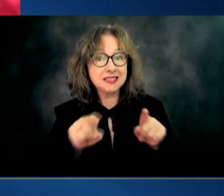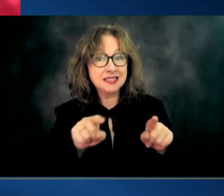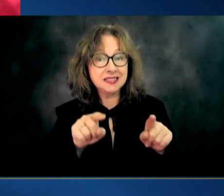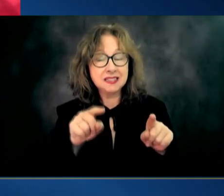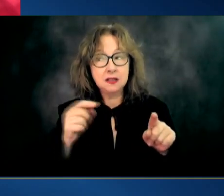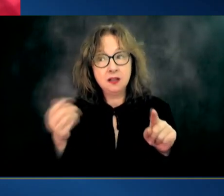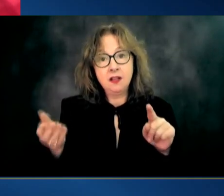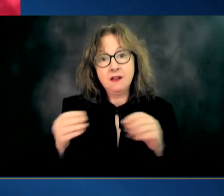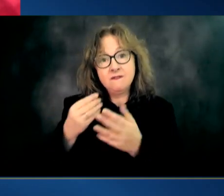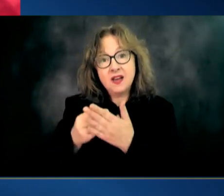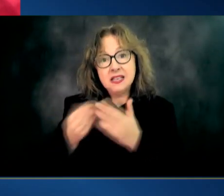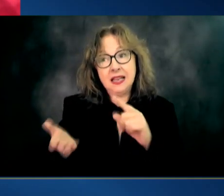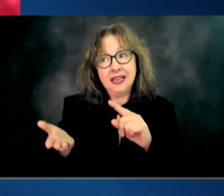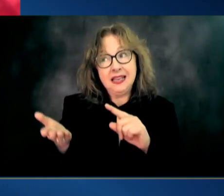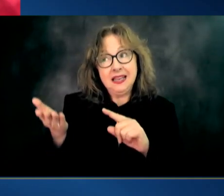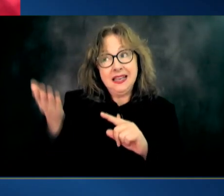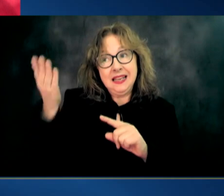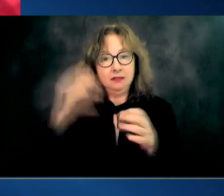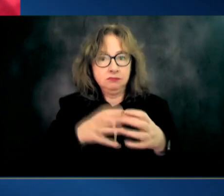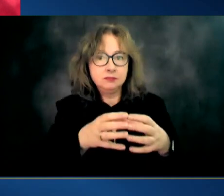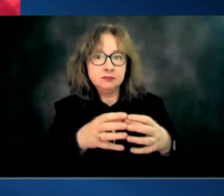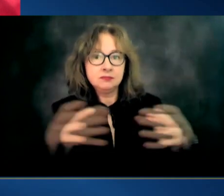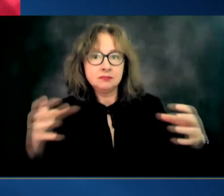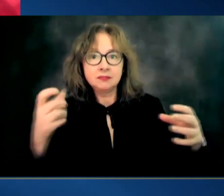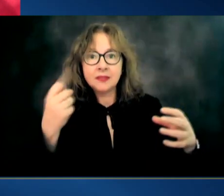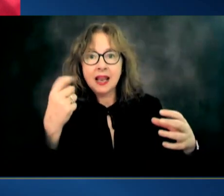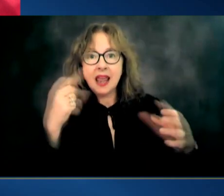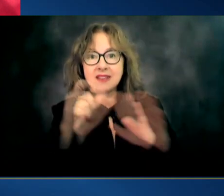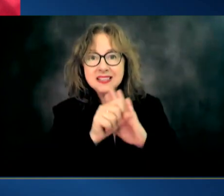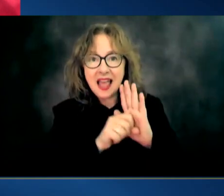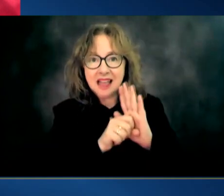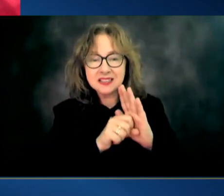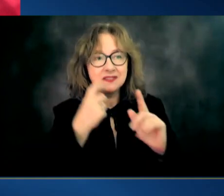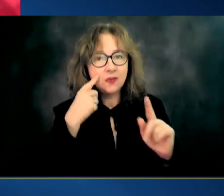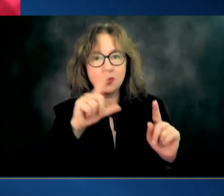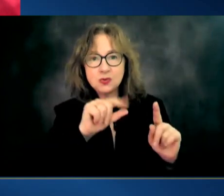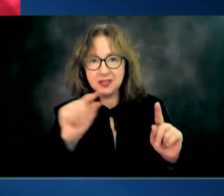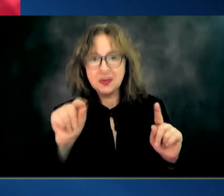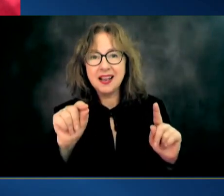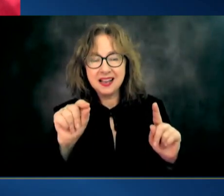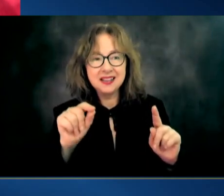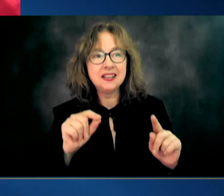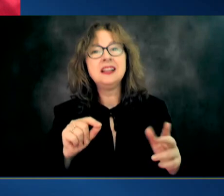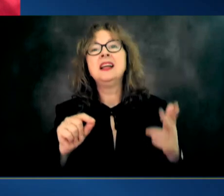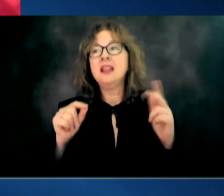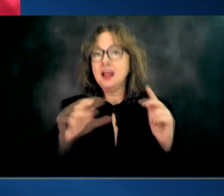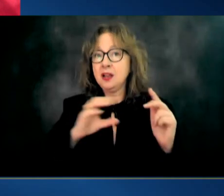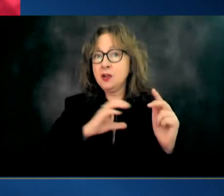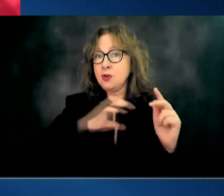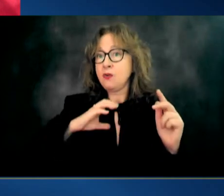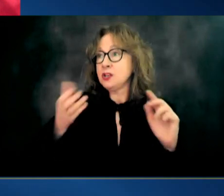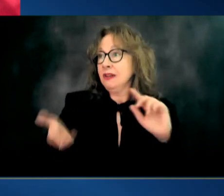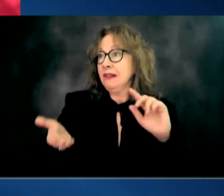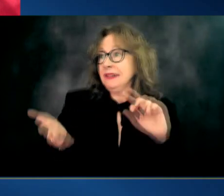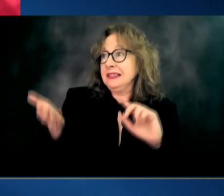program to 11 states in 2020. And CDC received congressional appropriations for sickle cell in